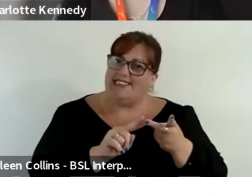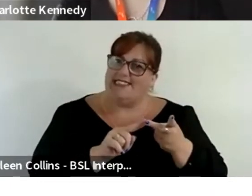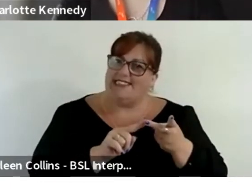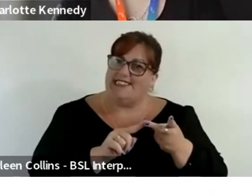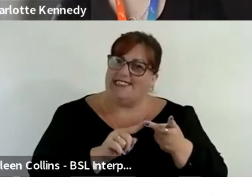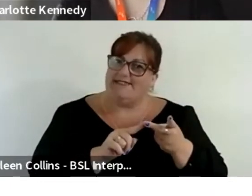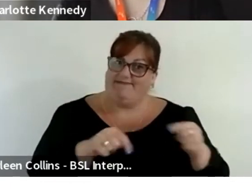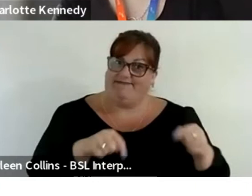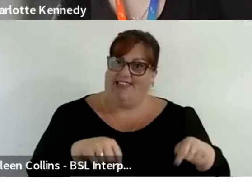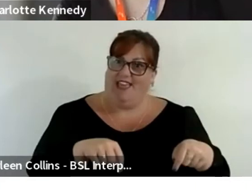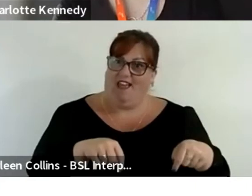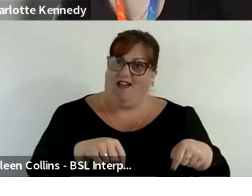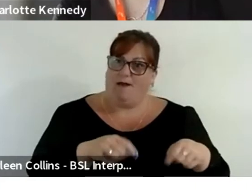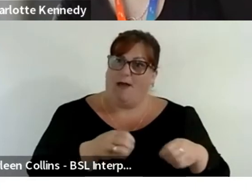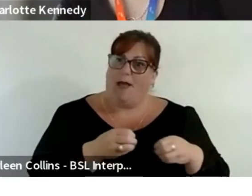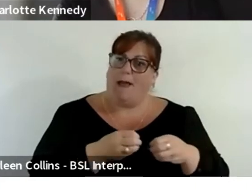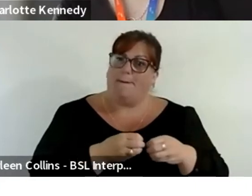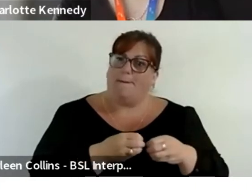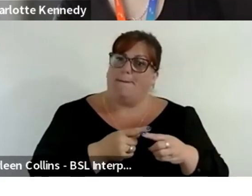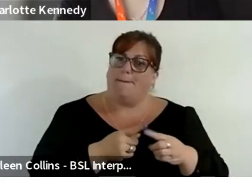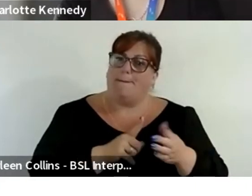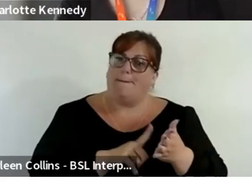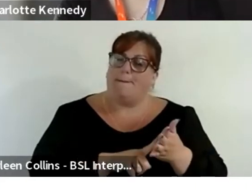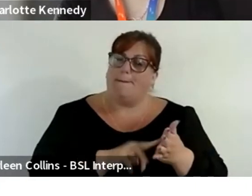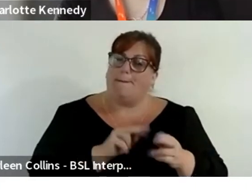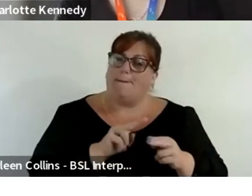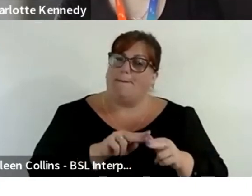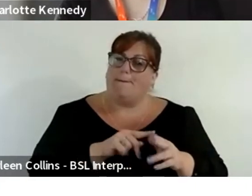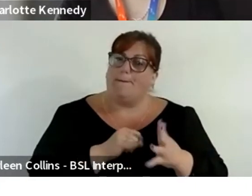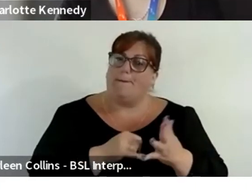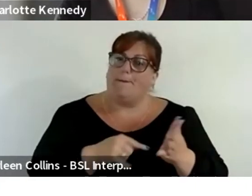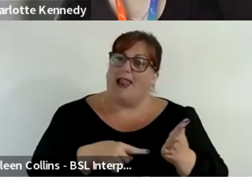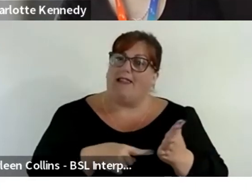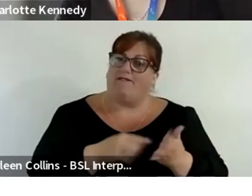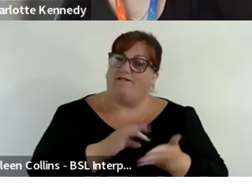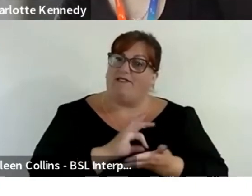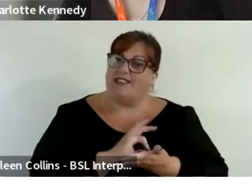office. I was also able to bring along notes for backup incase my mind blanked.